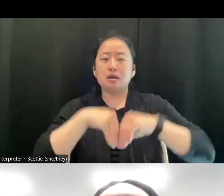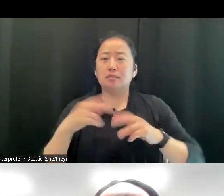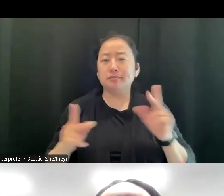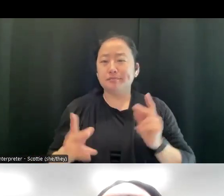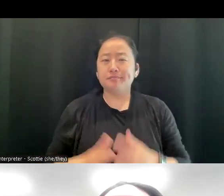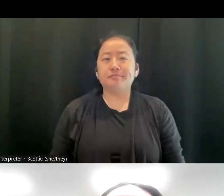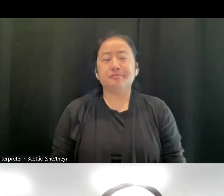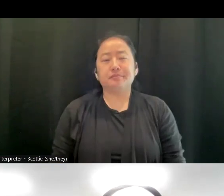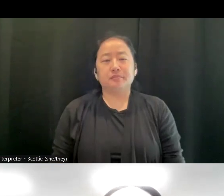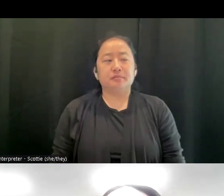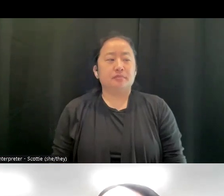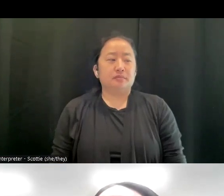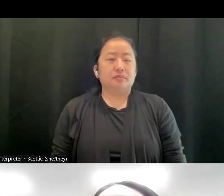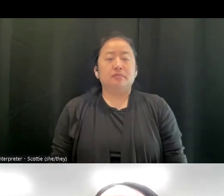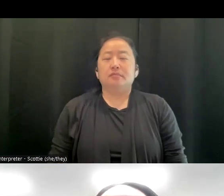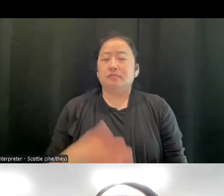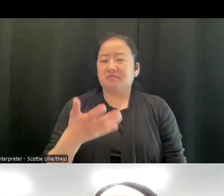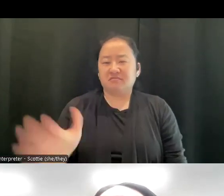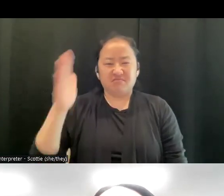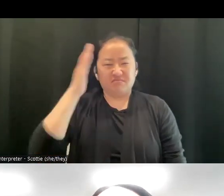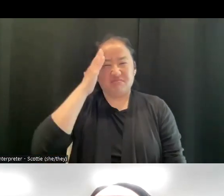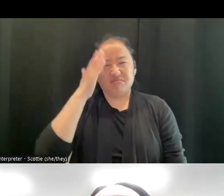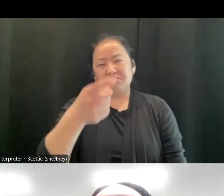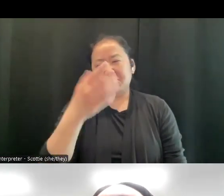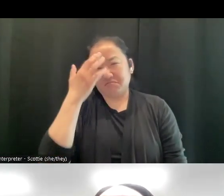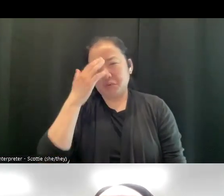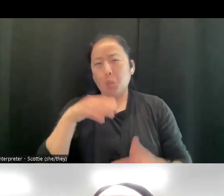So many of us are probably familiar with accessibility,